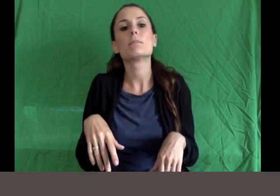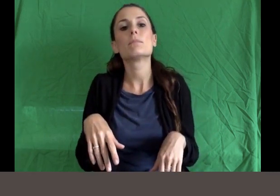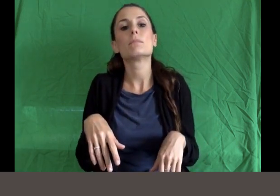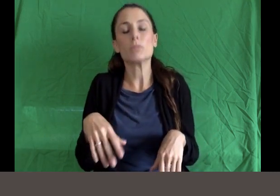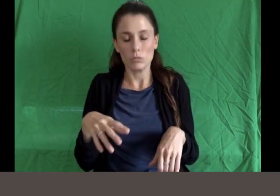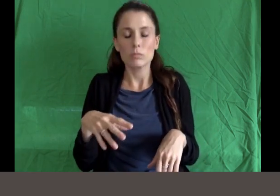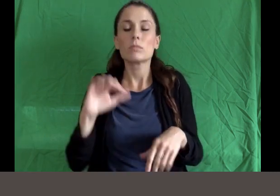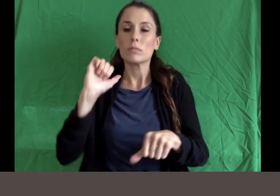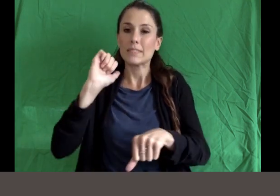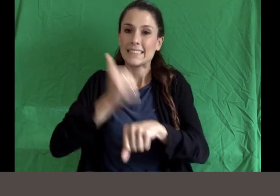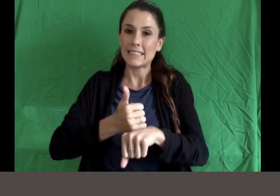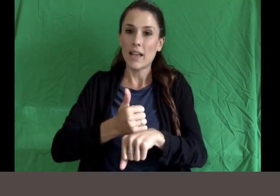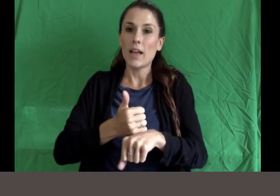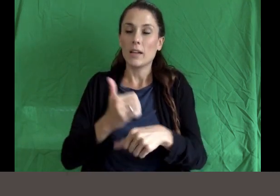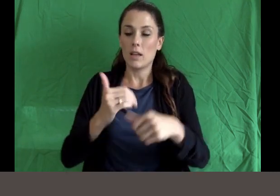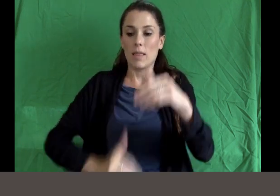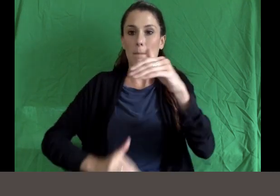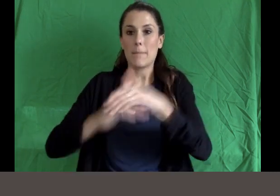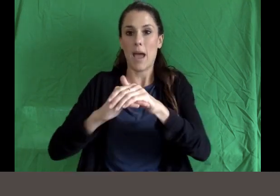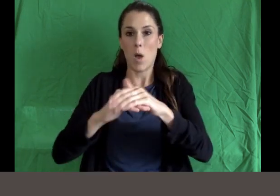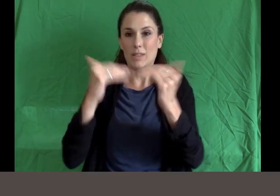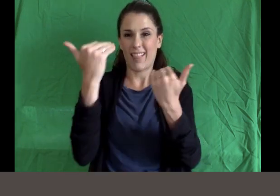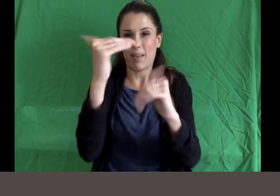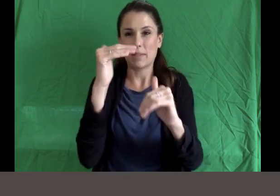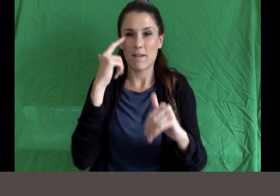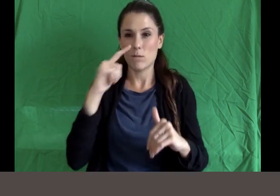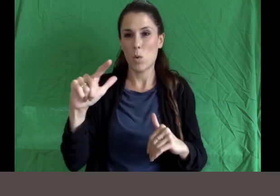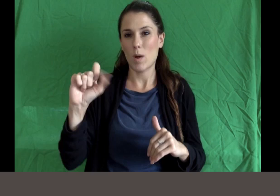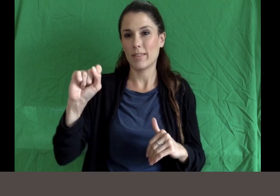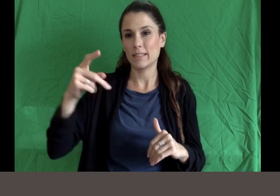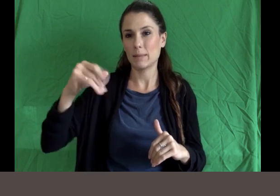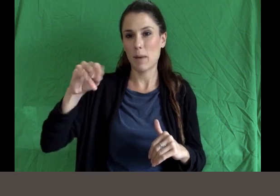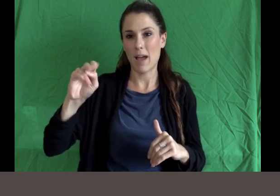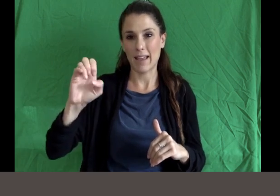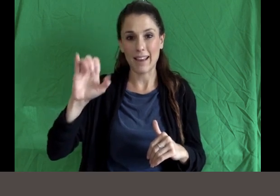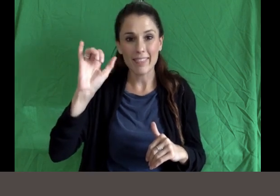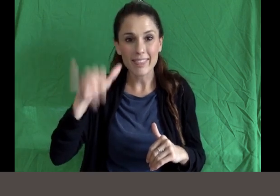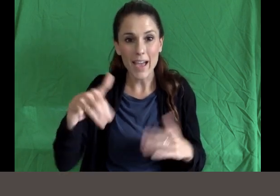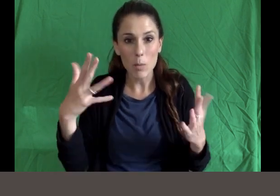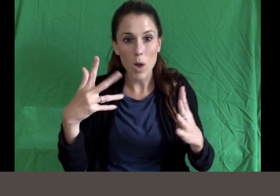our spines now the spines are the little lines that are going around my frame in a box so on